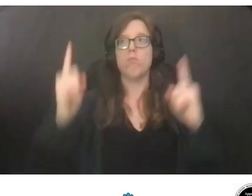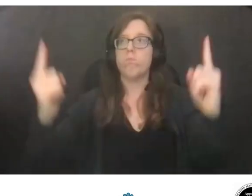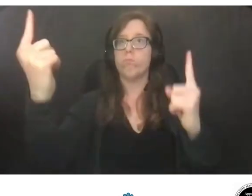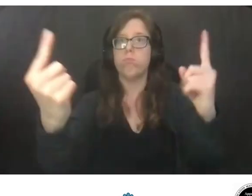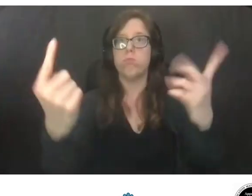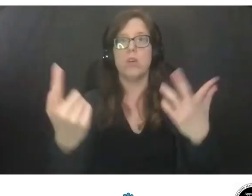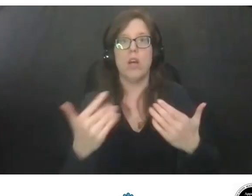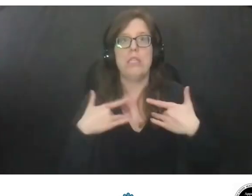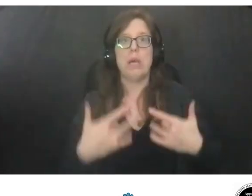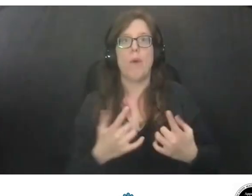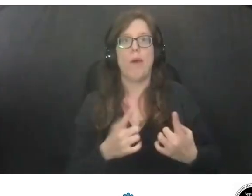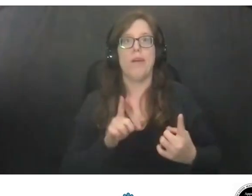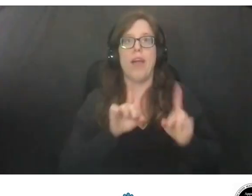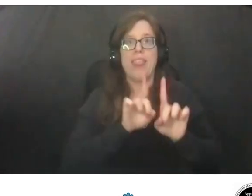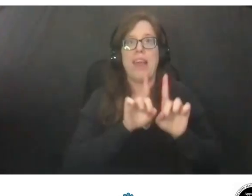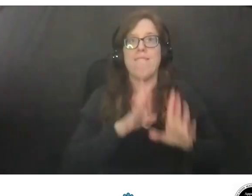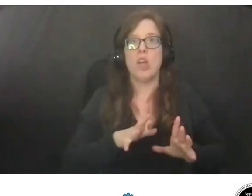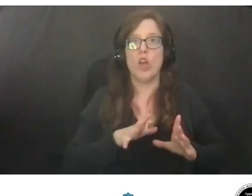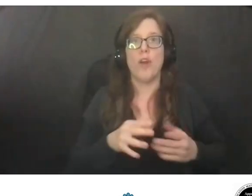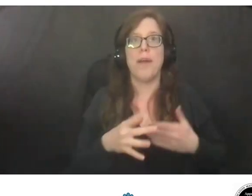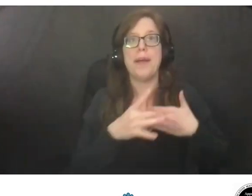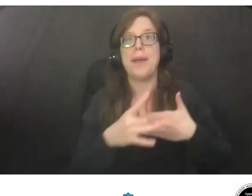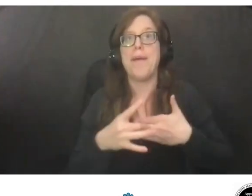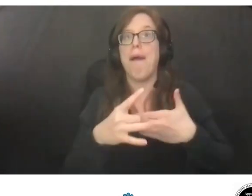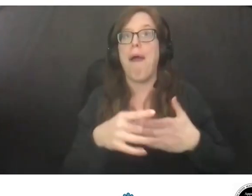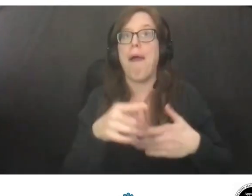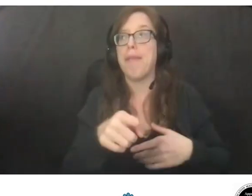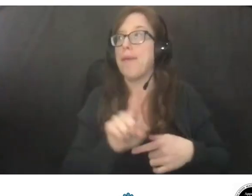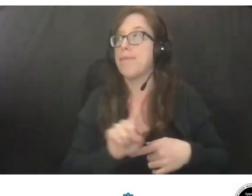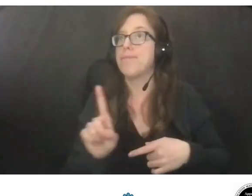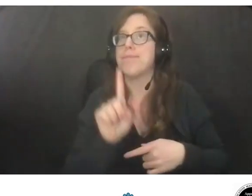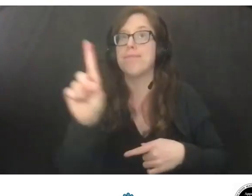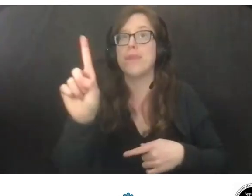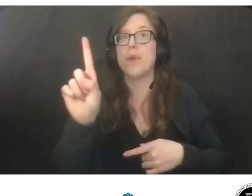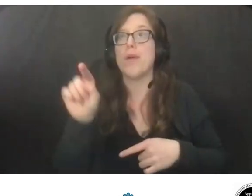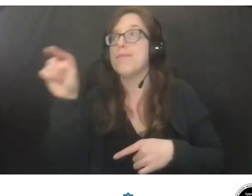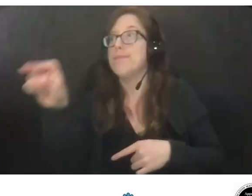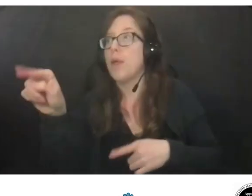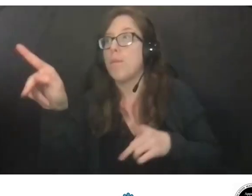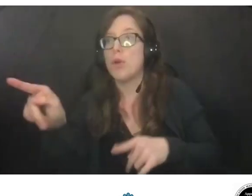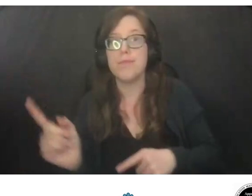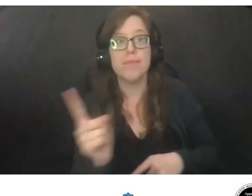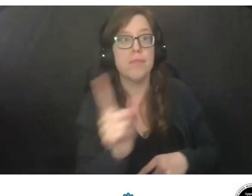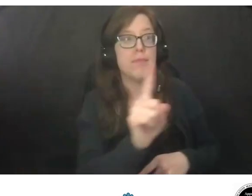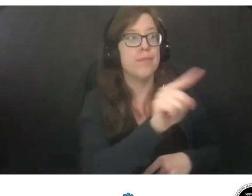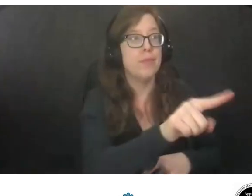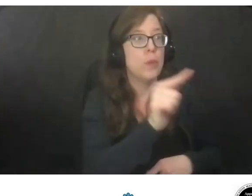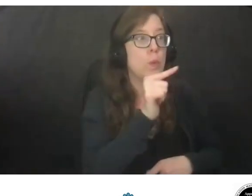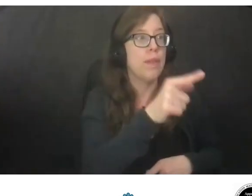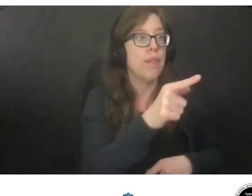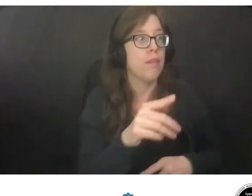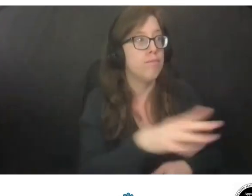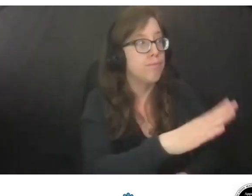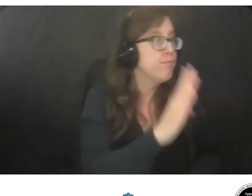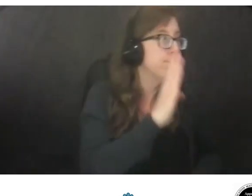that's the Intervener, providing... guiding them to...to the people in the room so that they can check out who's there and greet them?